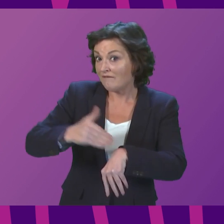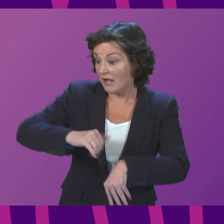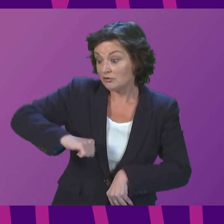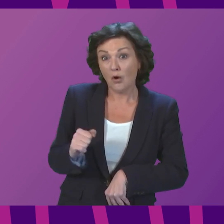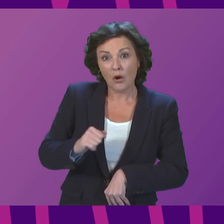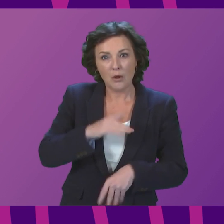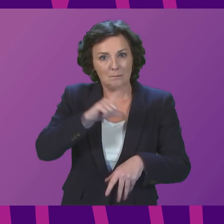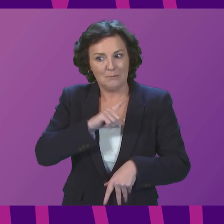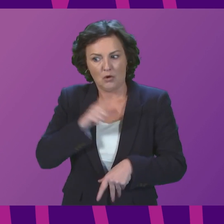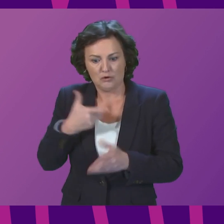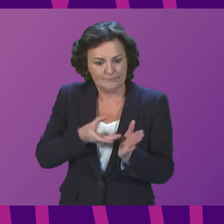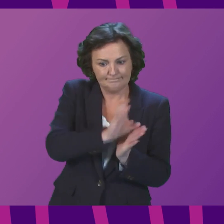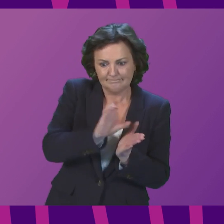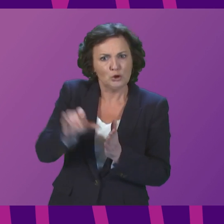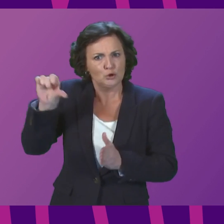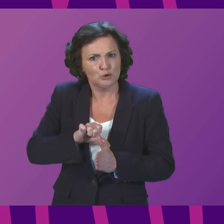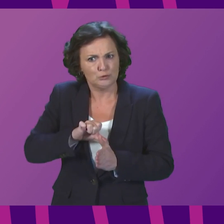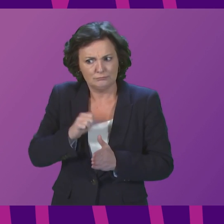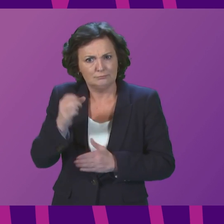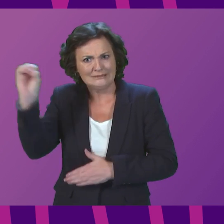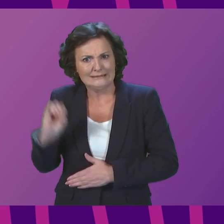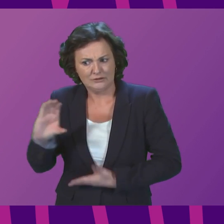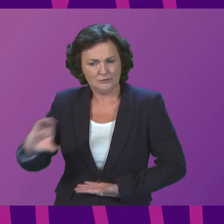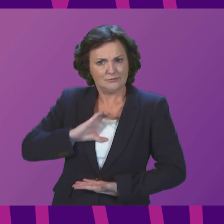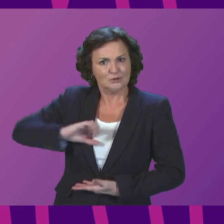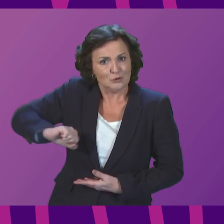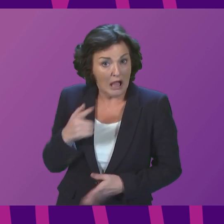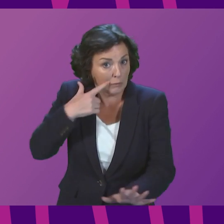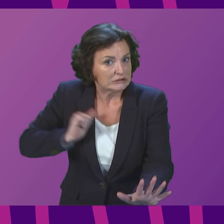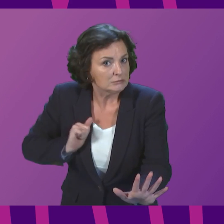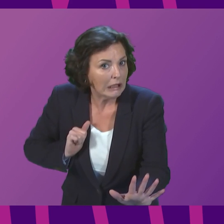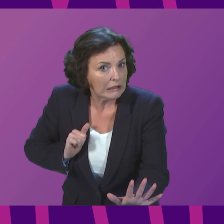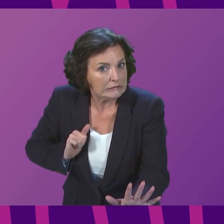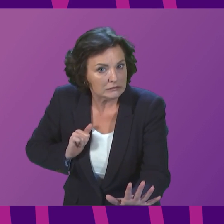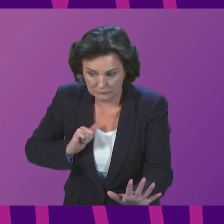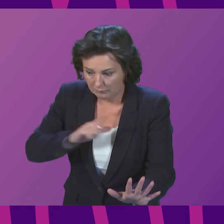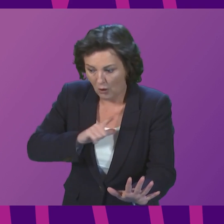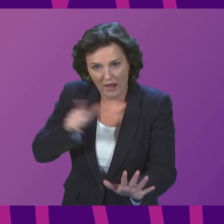assuming that there are the consequentials that I expect, that every single penny will